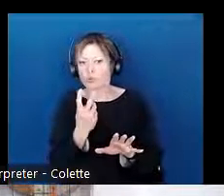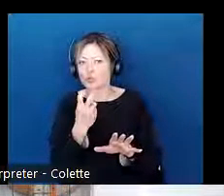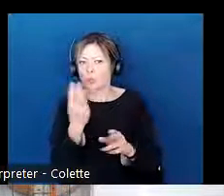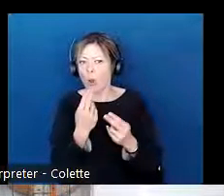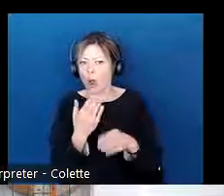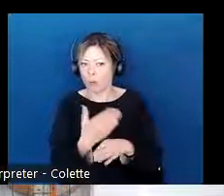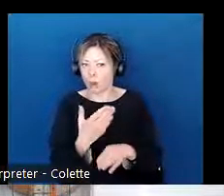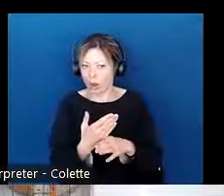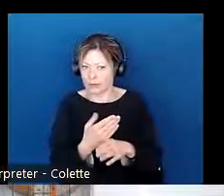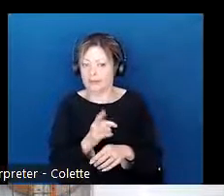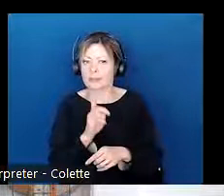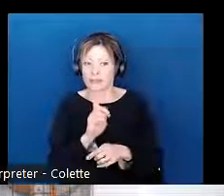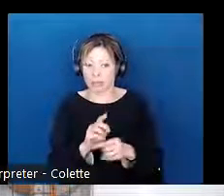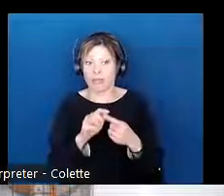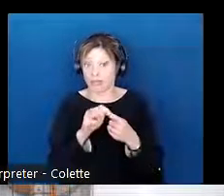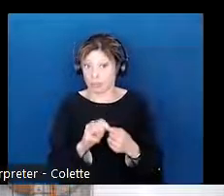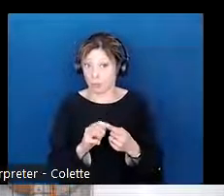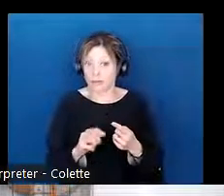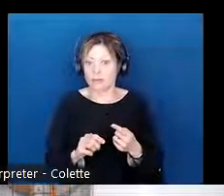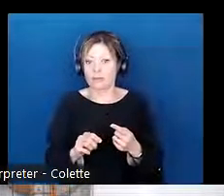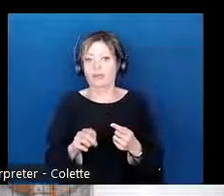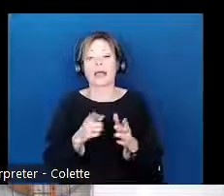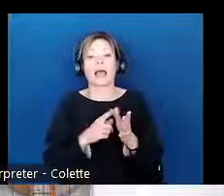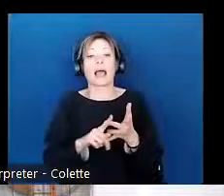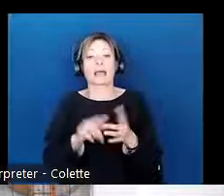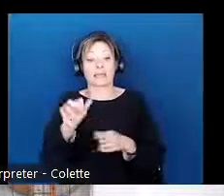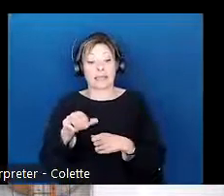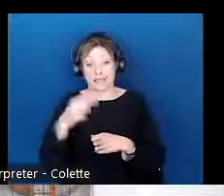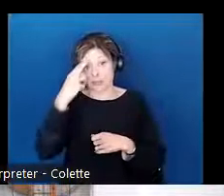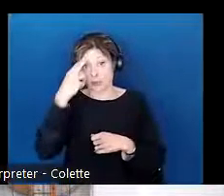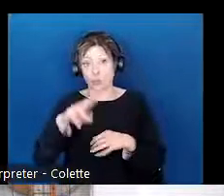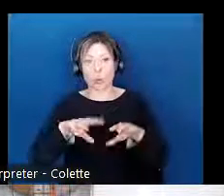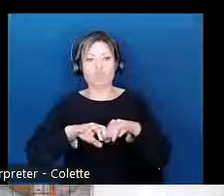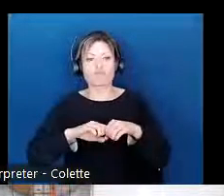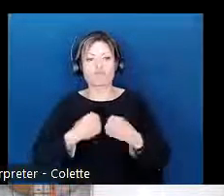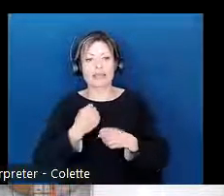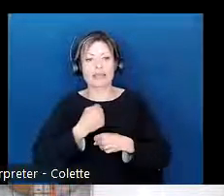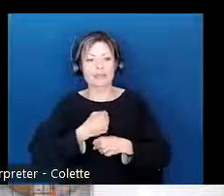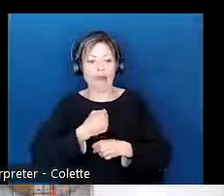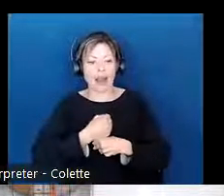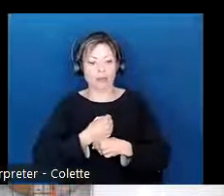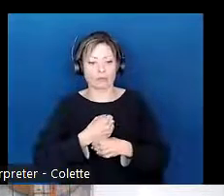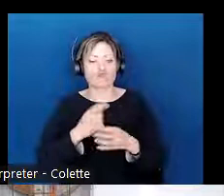yep so this is called breaking ground by Robyn Jacobs and she was responding to the history of